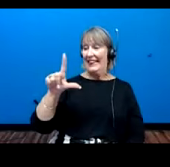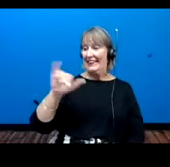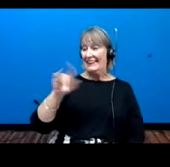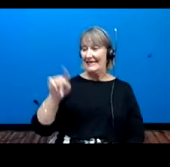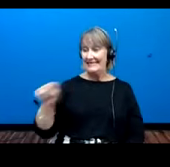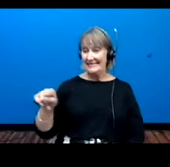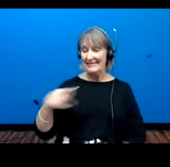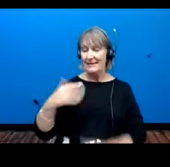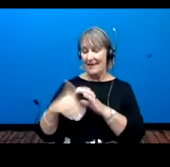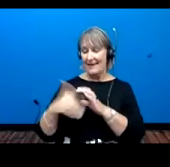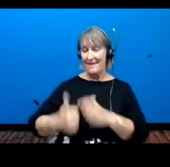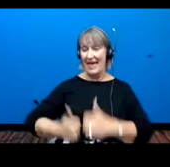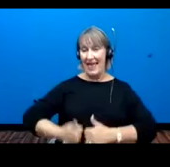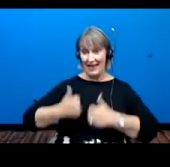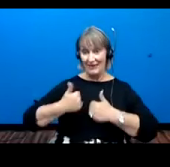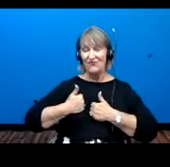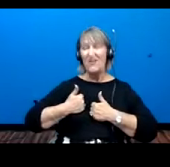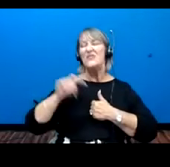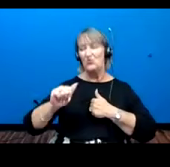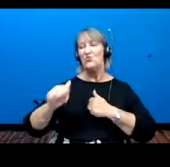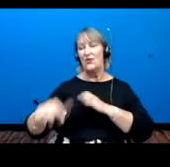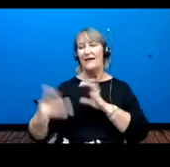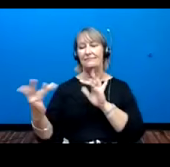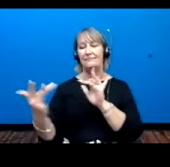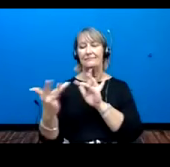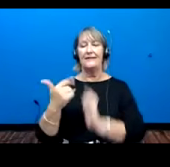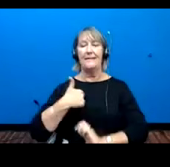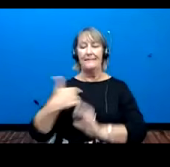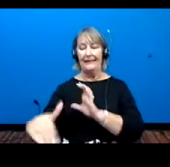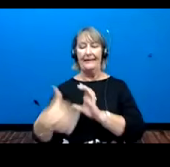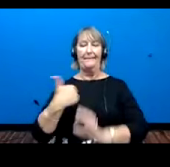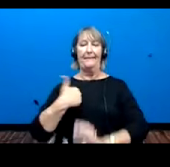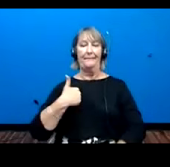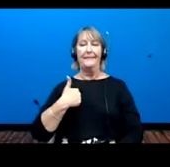to answer any questions that you all have, so please feel free to reach out to me.